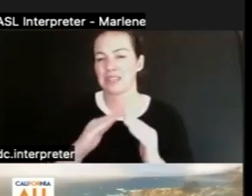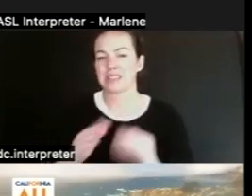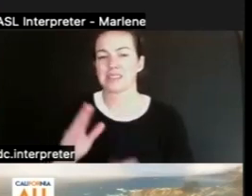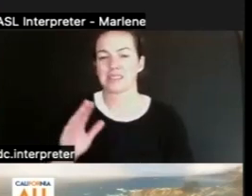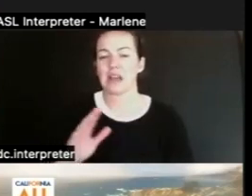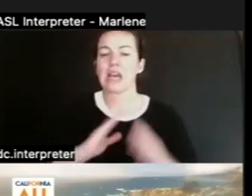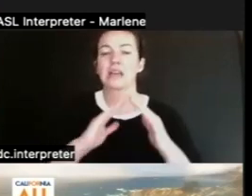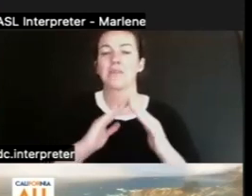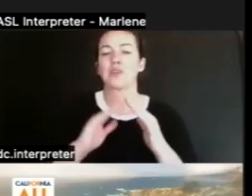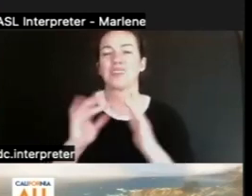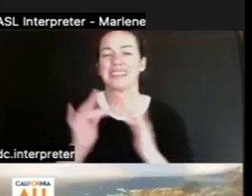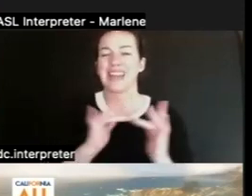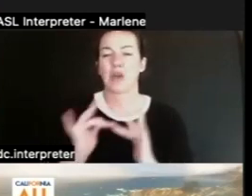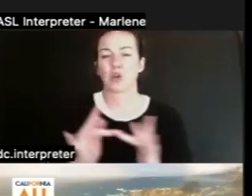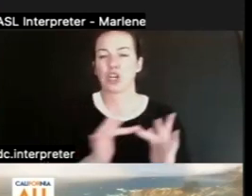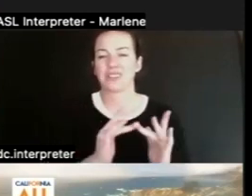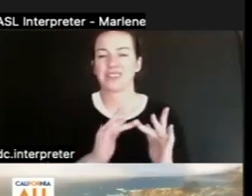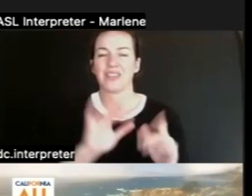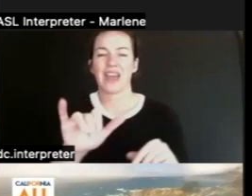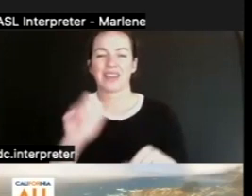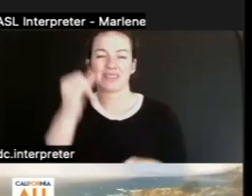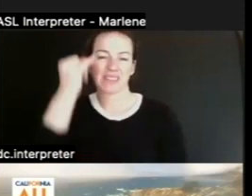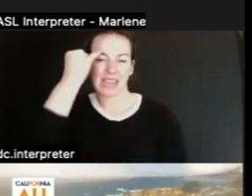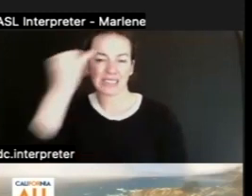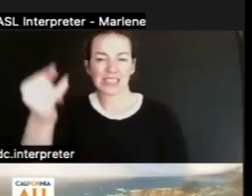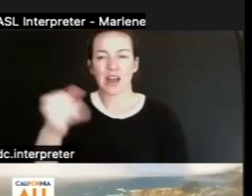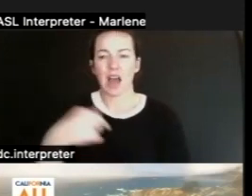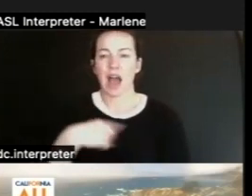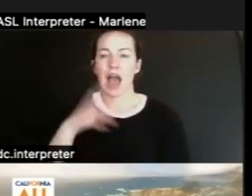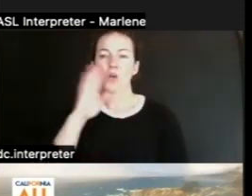and this is what this would be. So I just wanted to let everybody know I will be here to continue